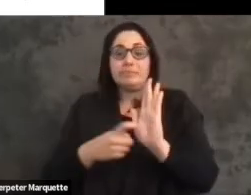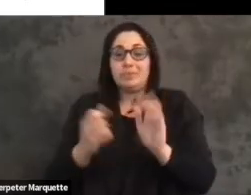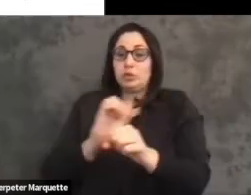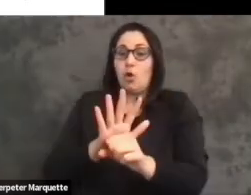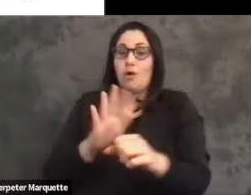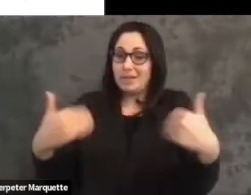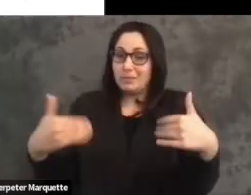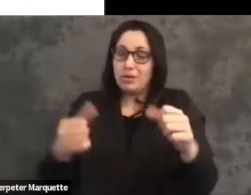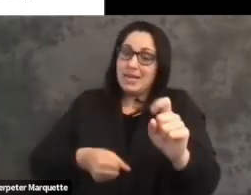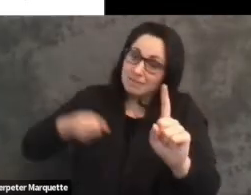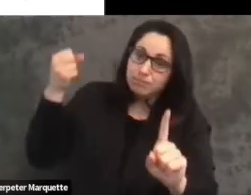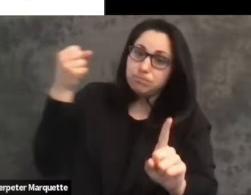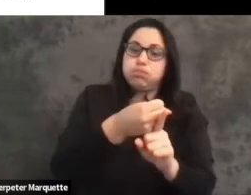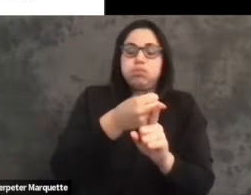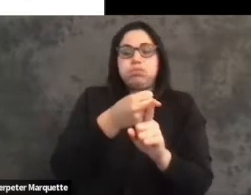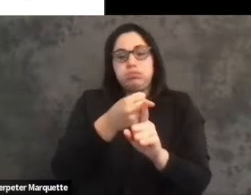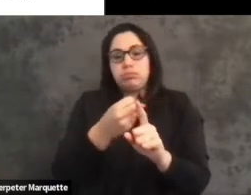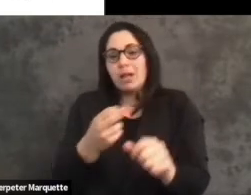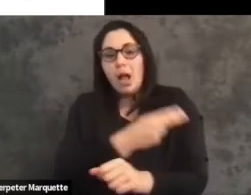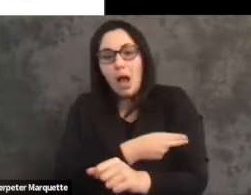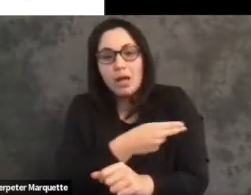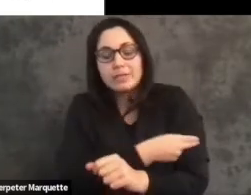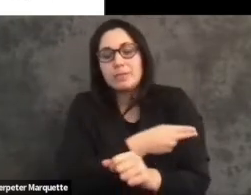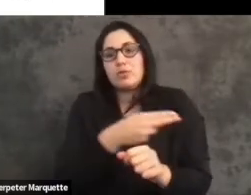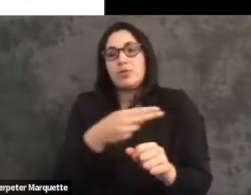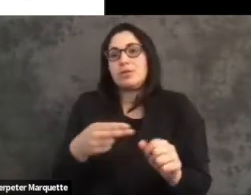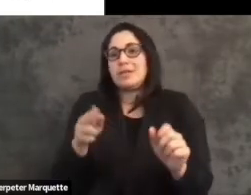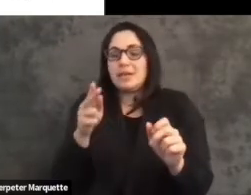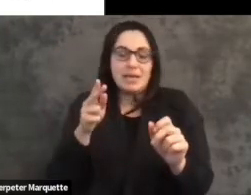I think it's also really important to acknowledge all of the collateral damage that COVID has